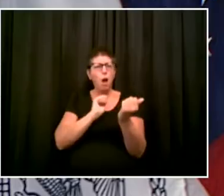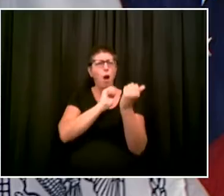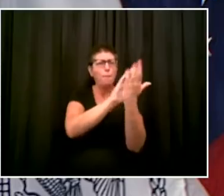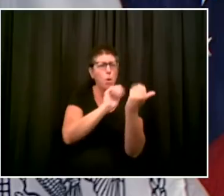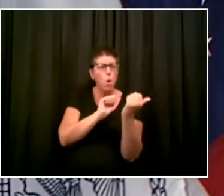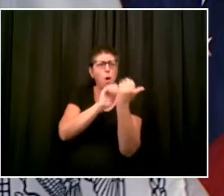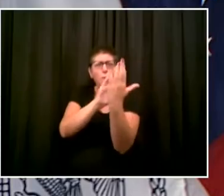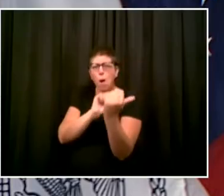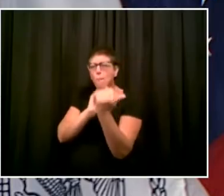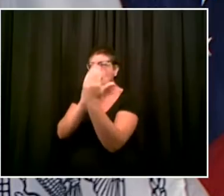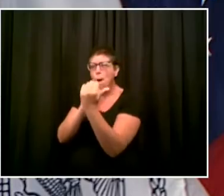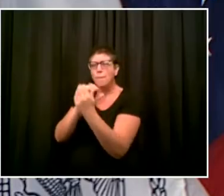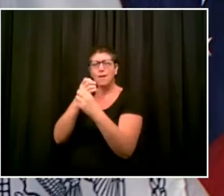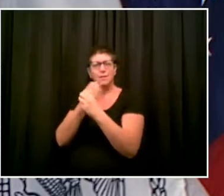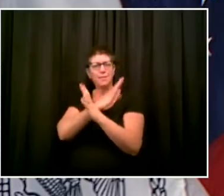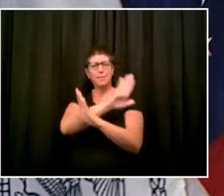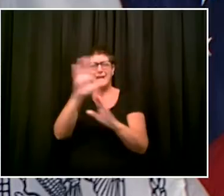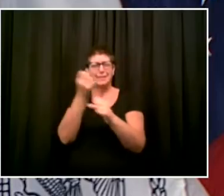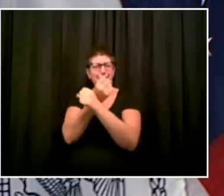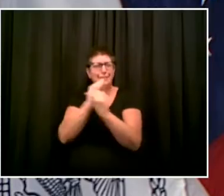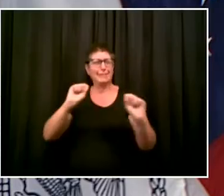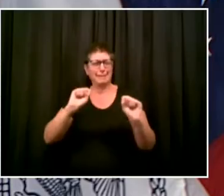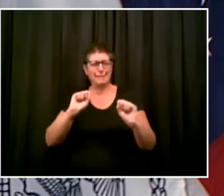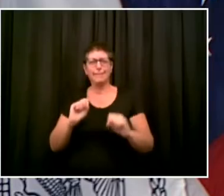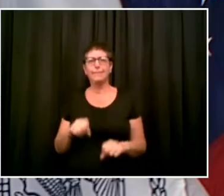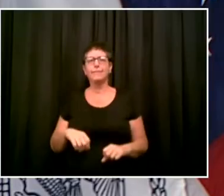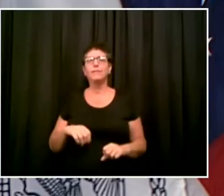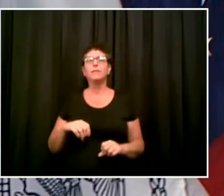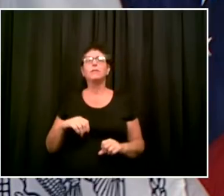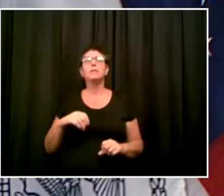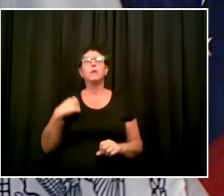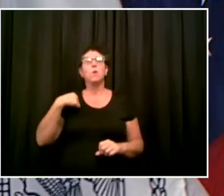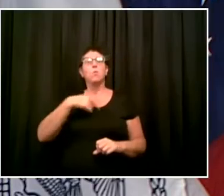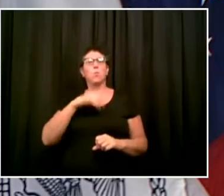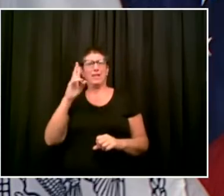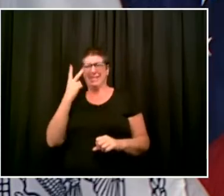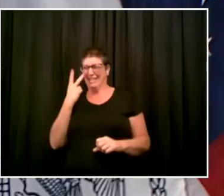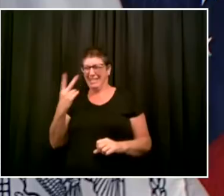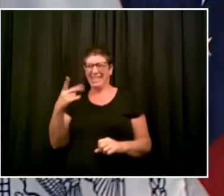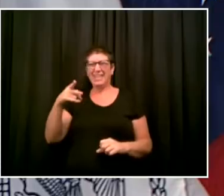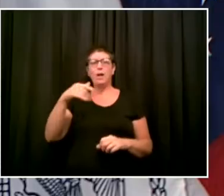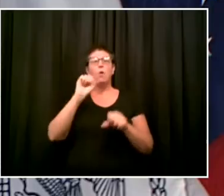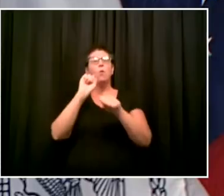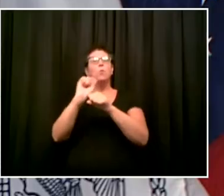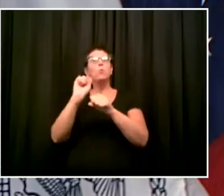E WARE SEEING THE BIGGEST VIOLENCE PROBLEMS. THAT WE HAVE